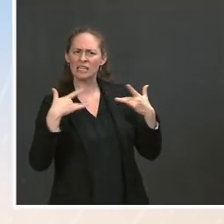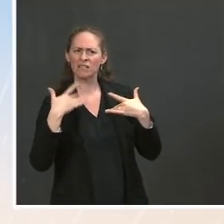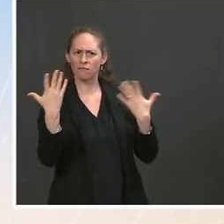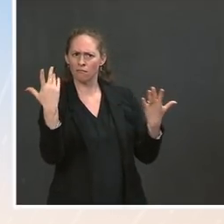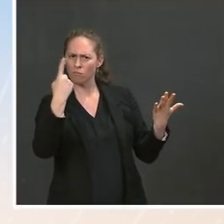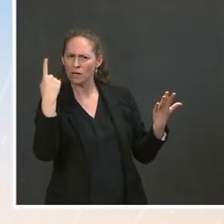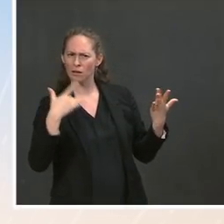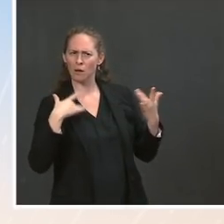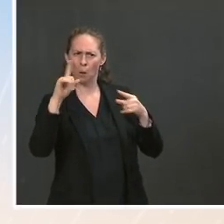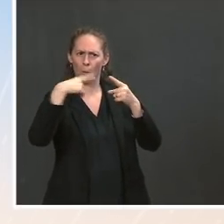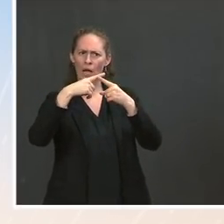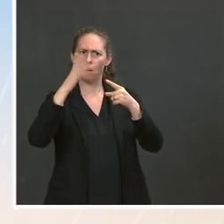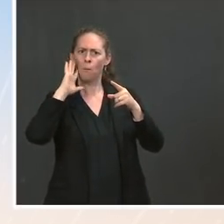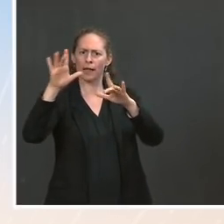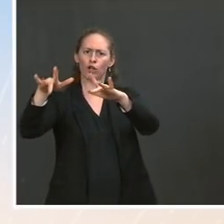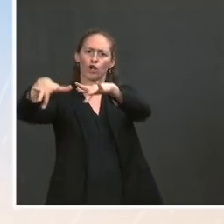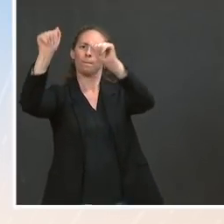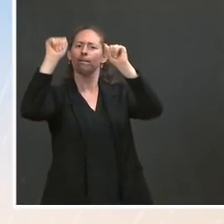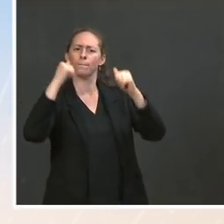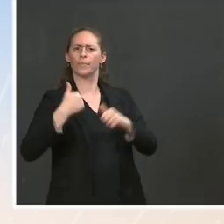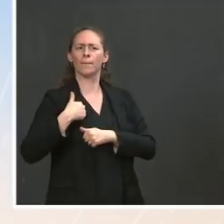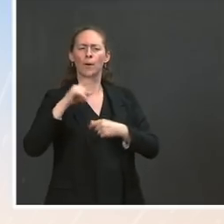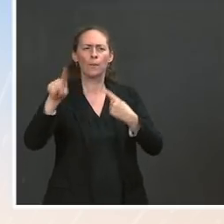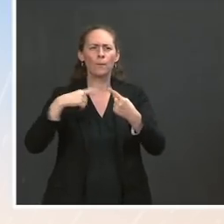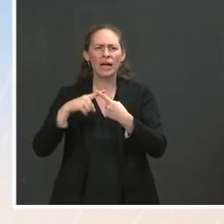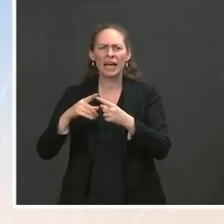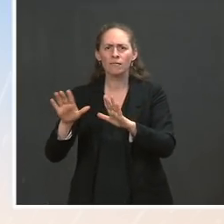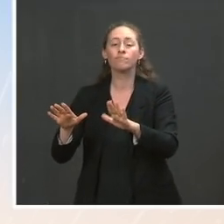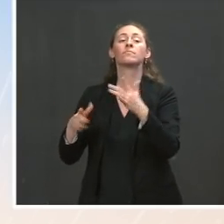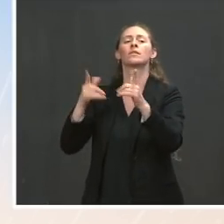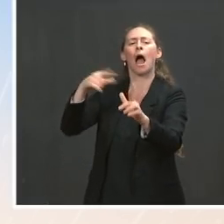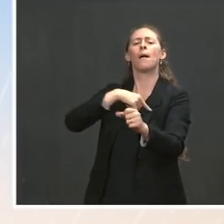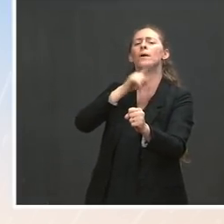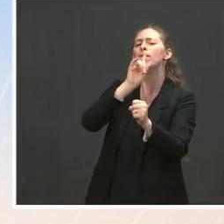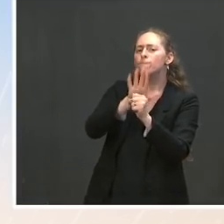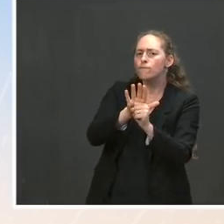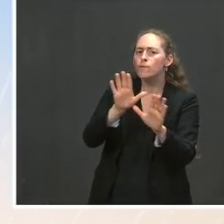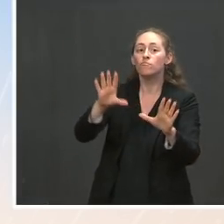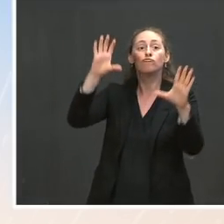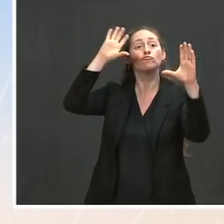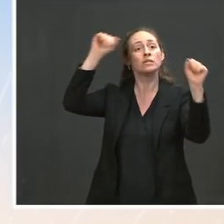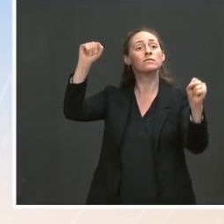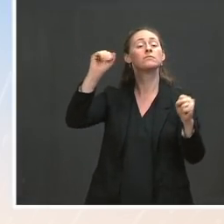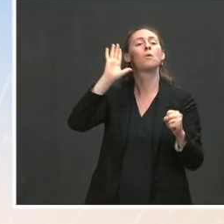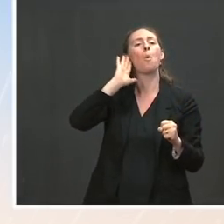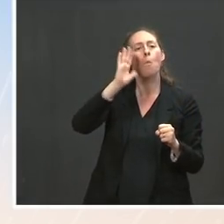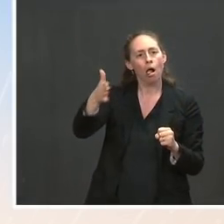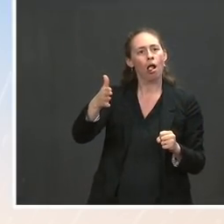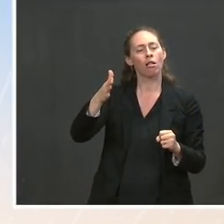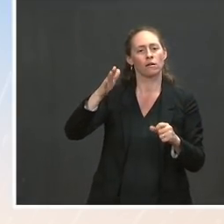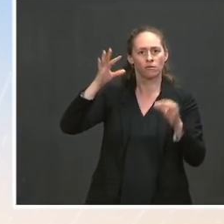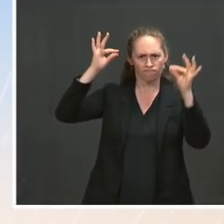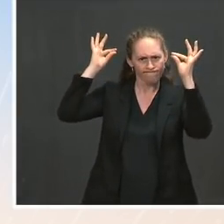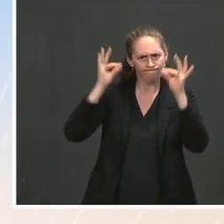convey the president has not made a decision at this point. As he said yesterday, it would be tough to meet the May 1st deadline